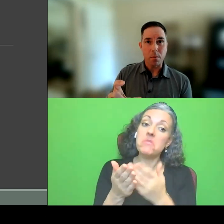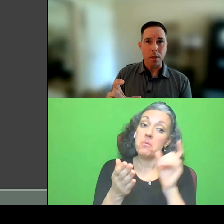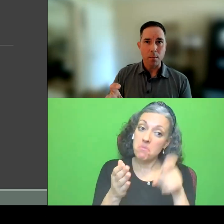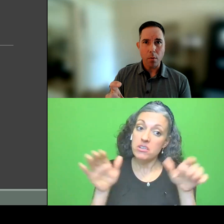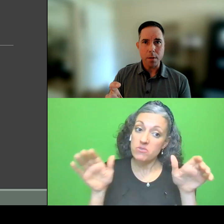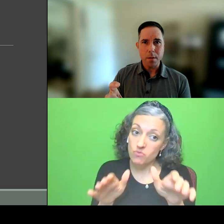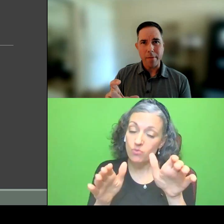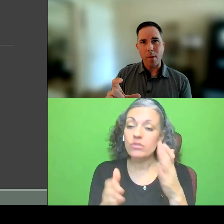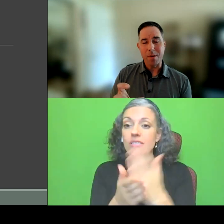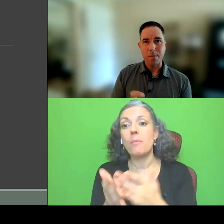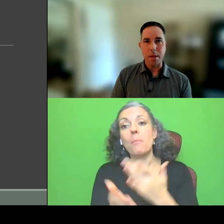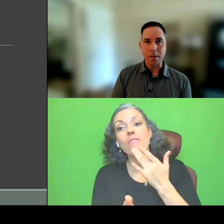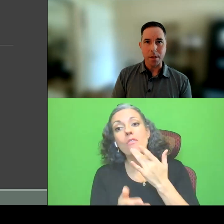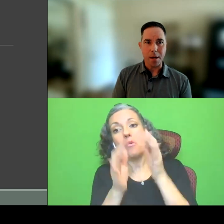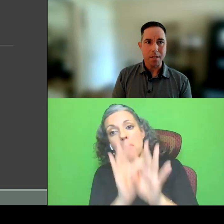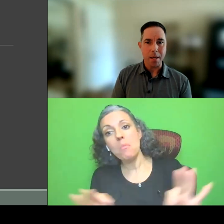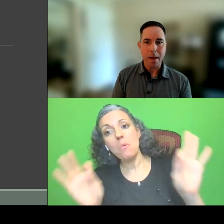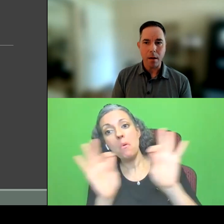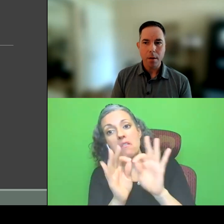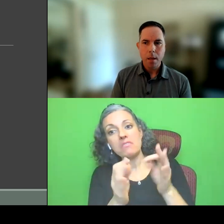but still really important, and there might be some that aren't so nice to have.